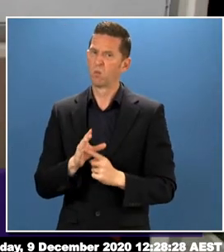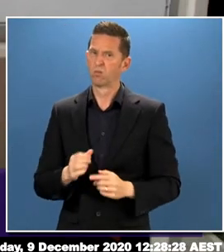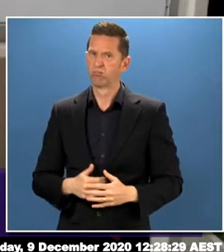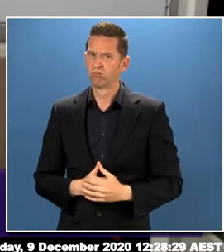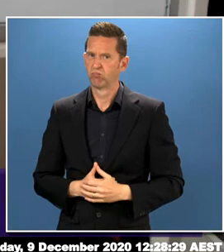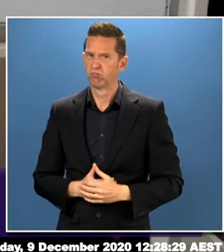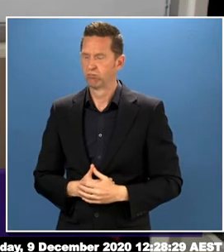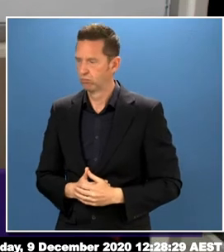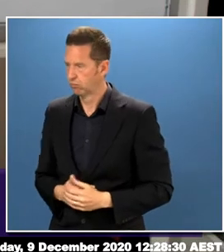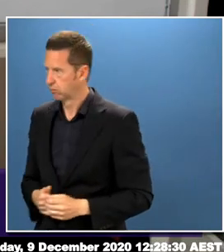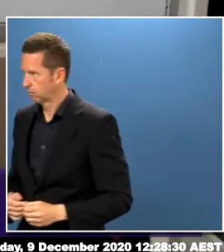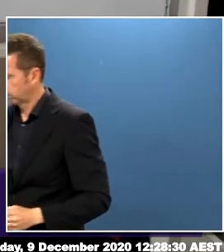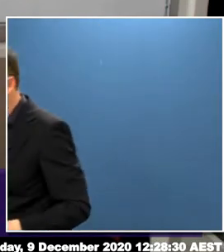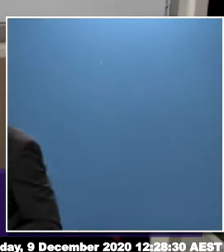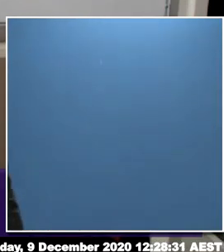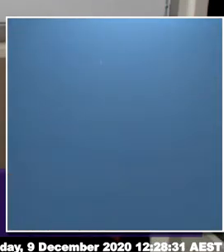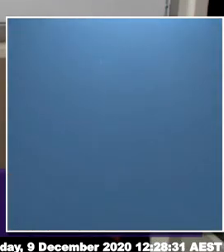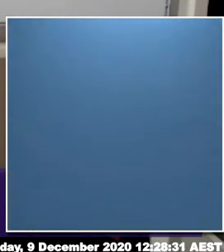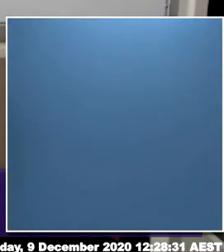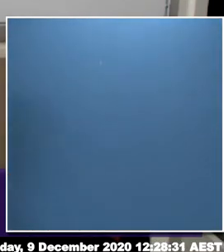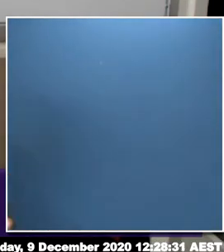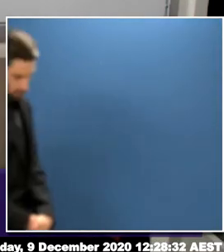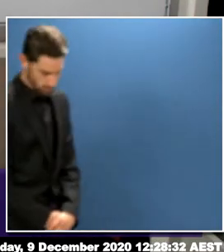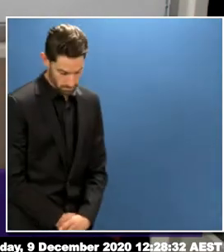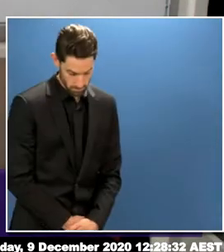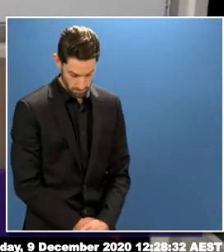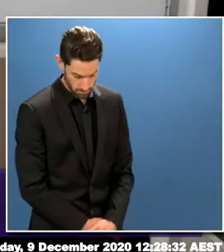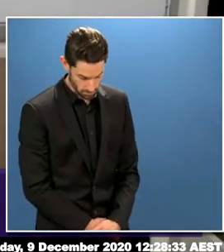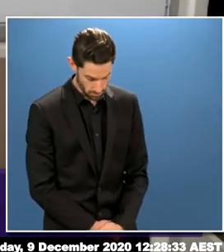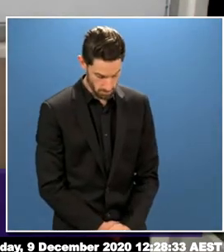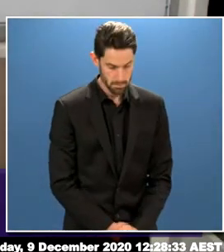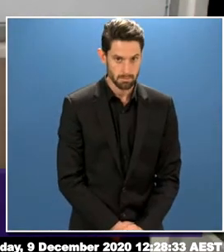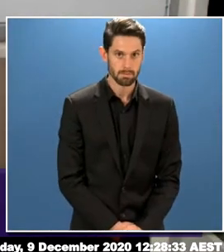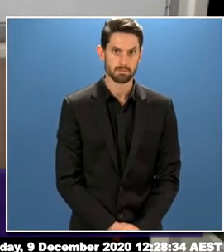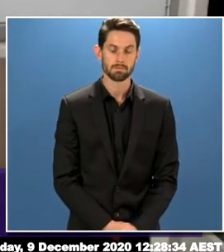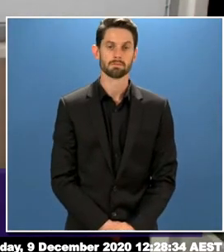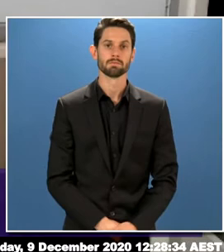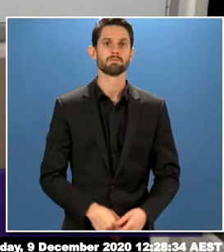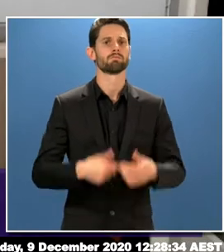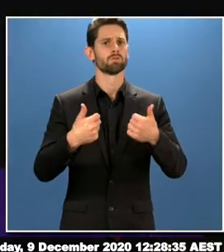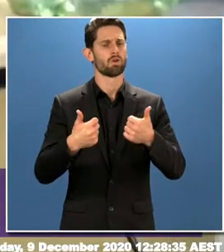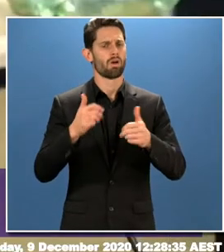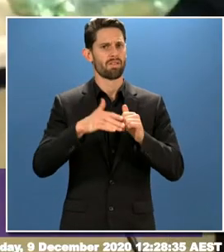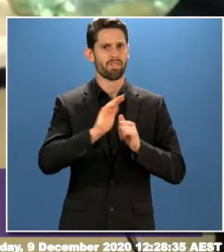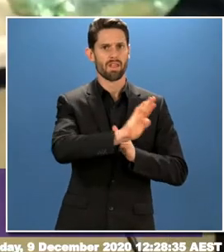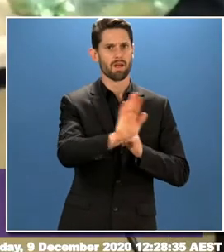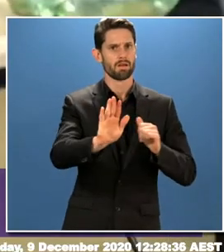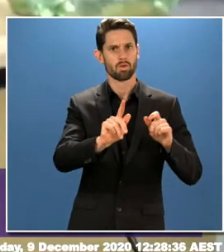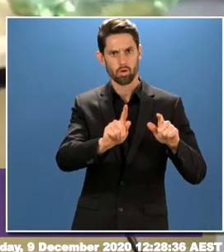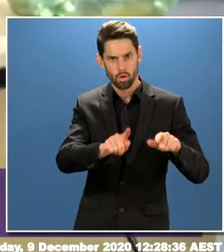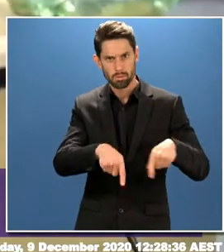And just in regards to their contribution, you have indicated that